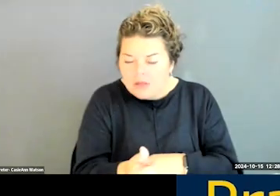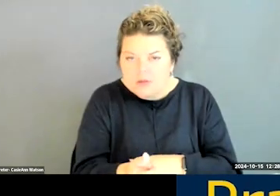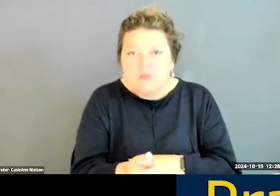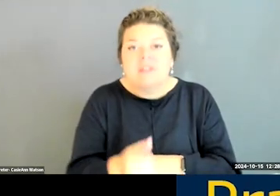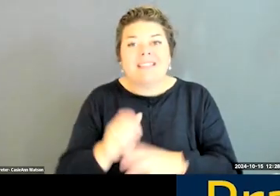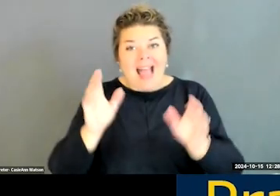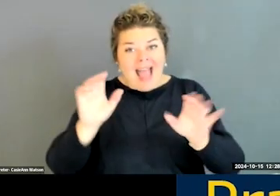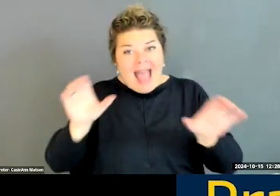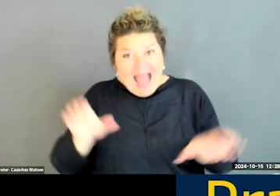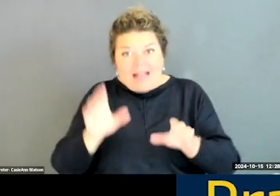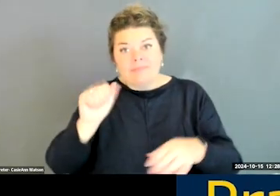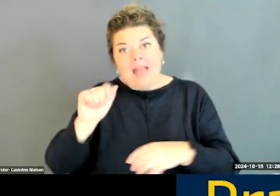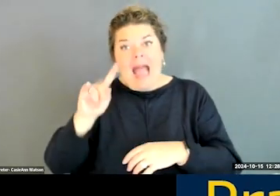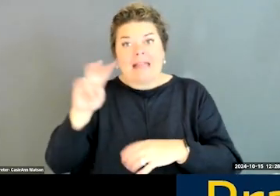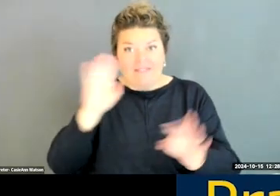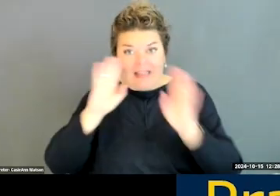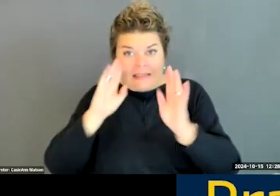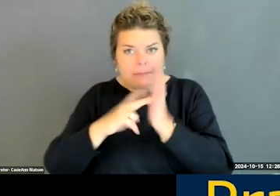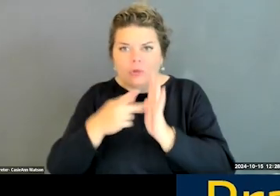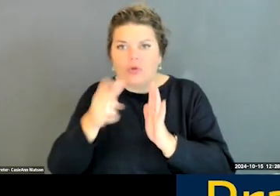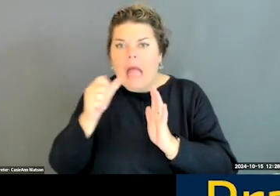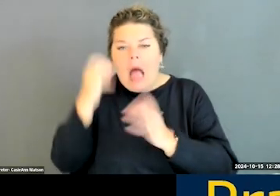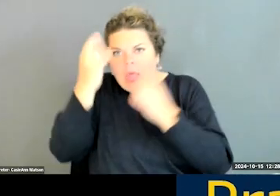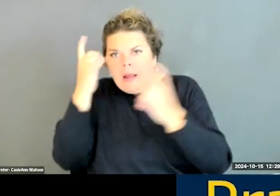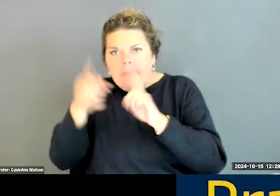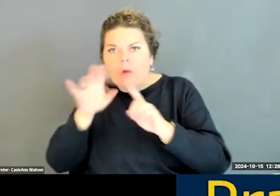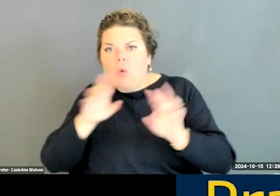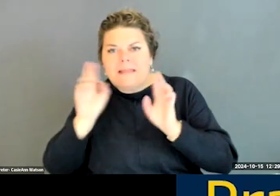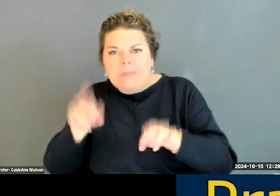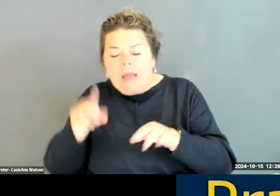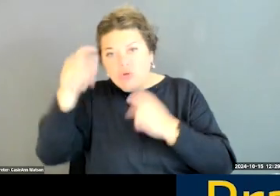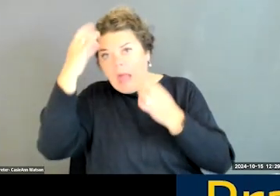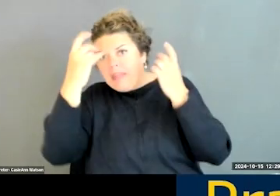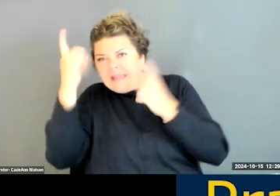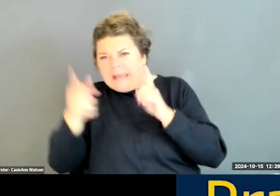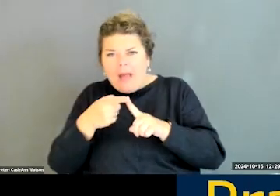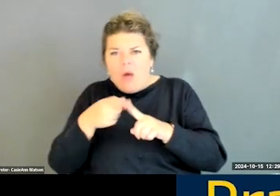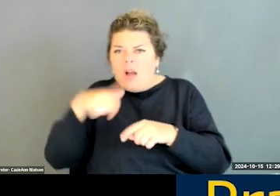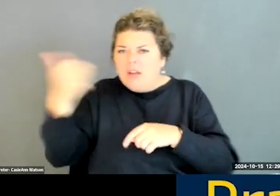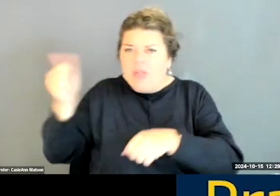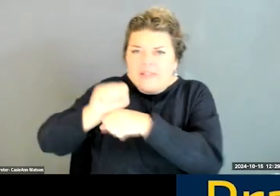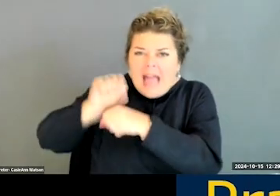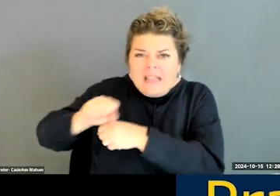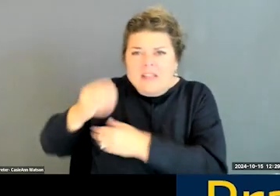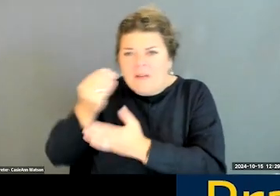preparing your response to the situation or the story. You're not thinking about another task that you need to perform.